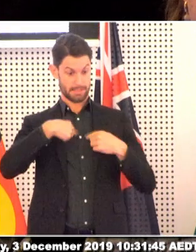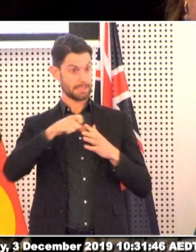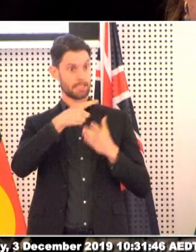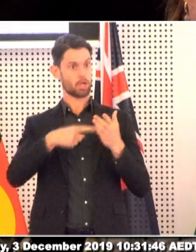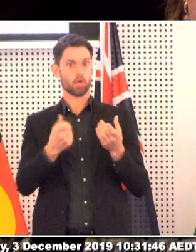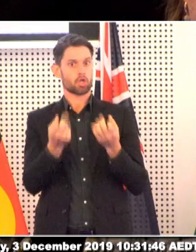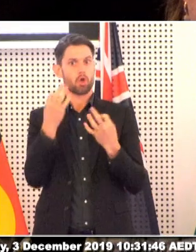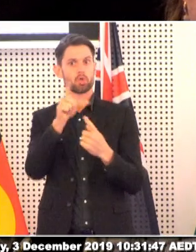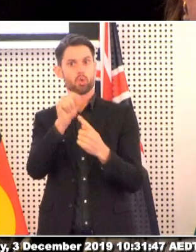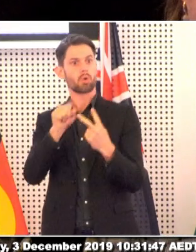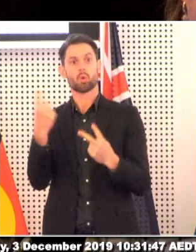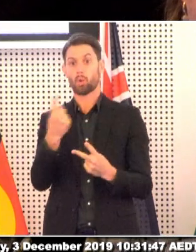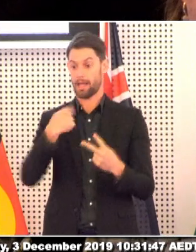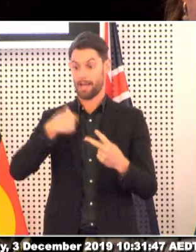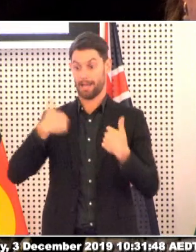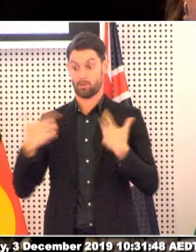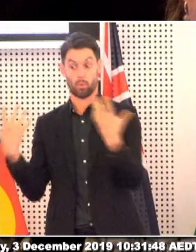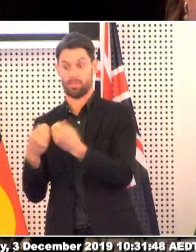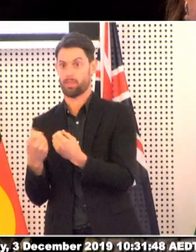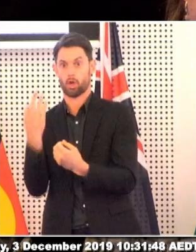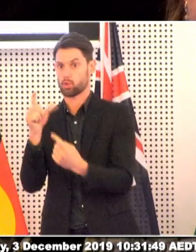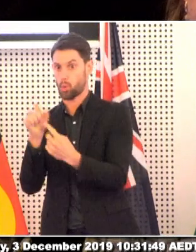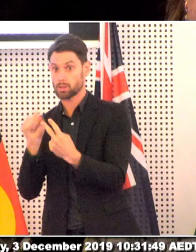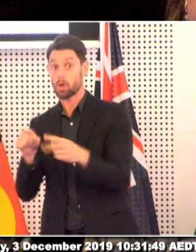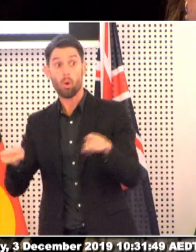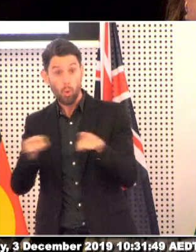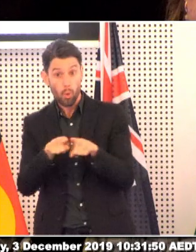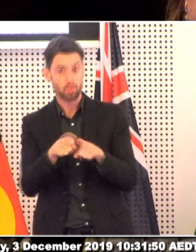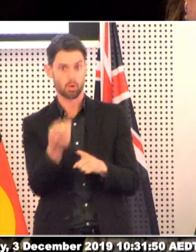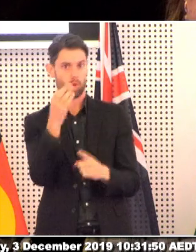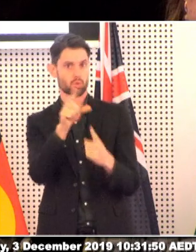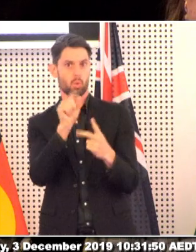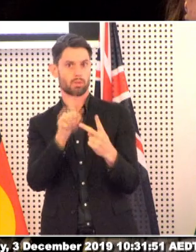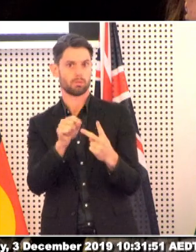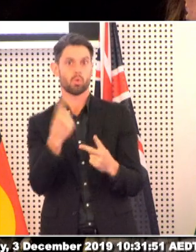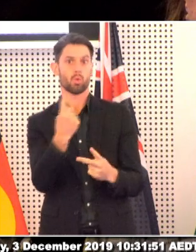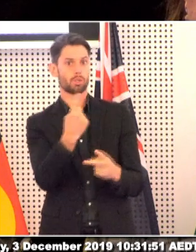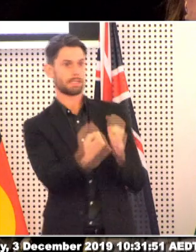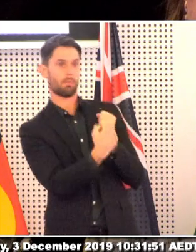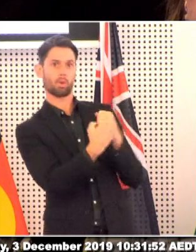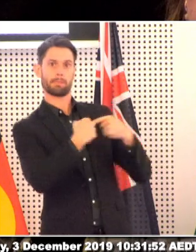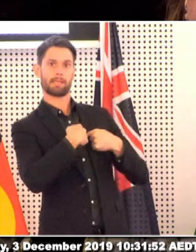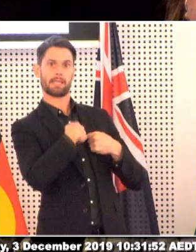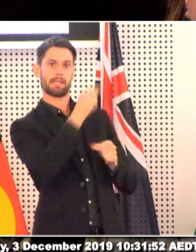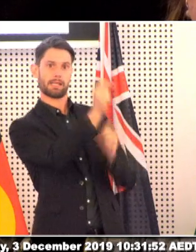they had no choice about their support staff. They basically had to take it or leave it if they were offered a placement.